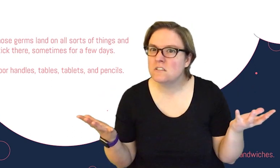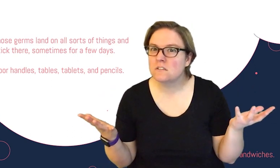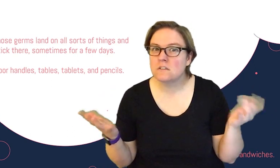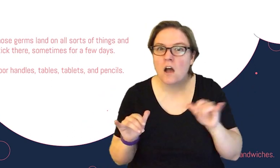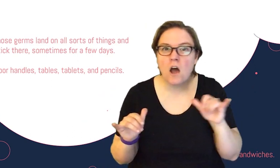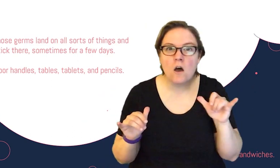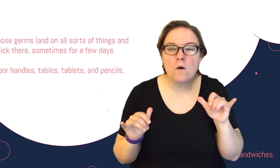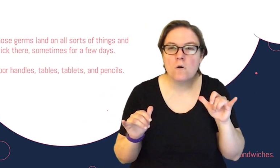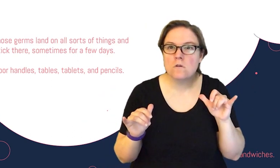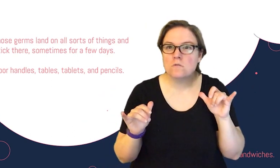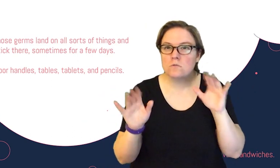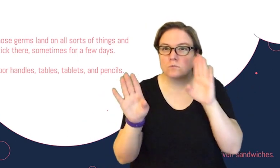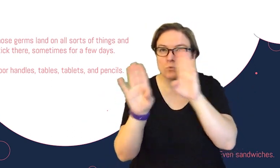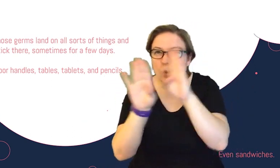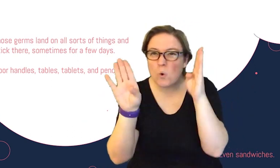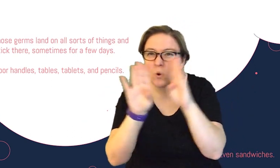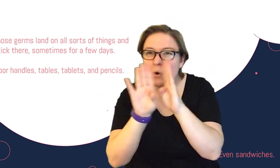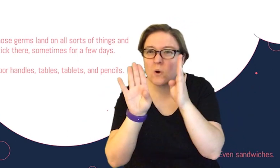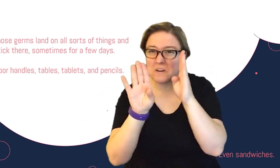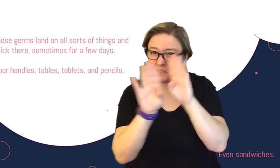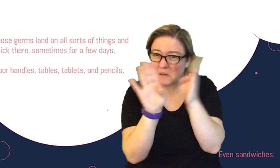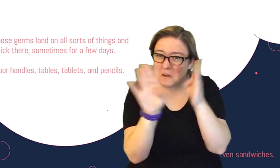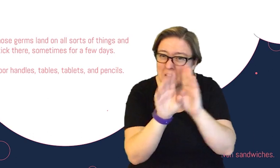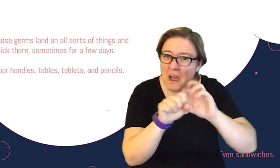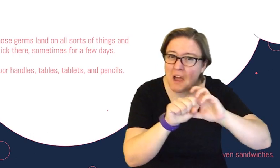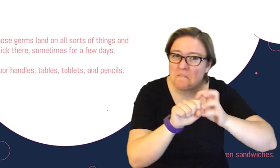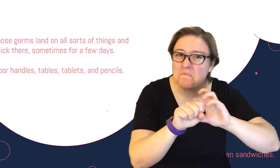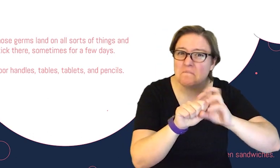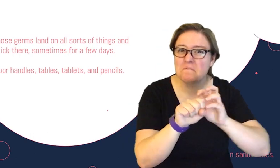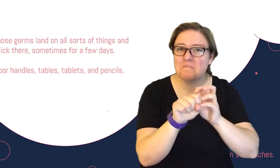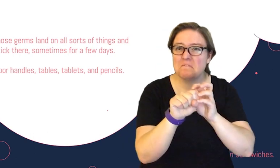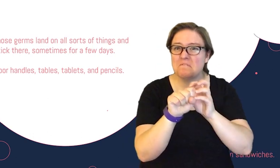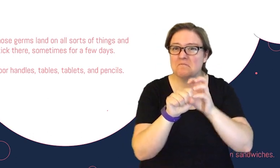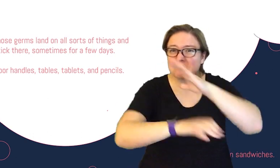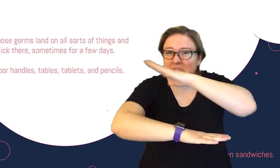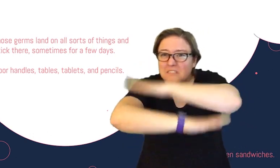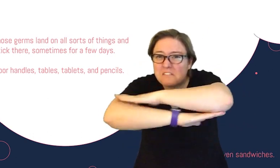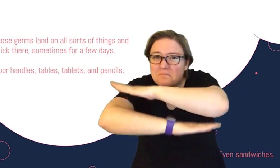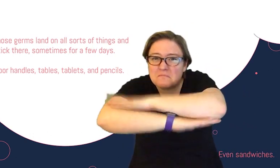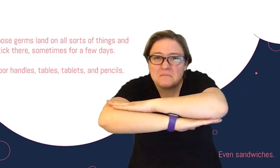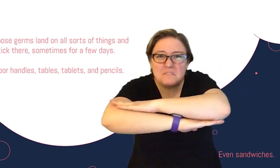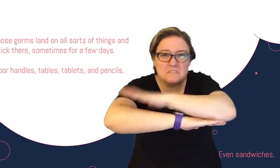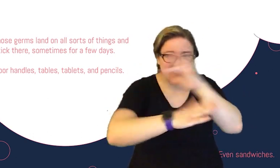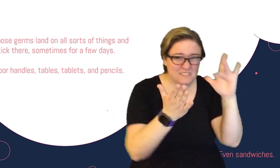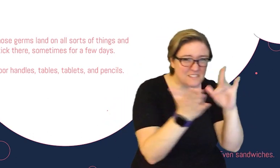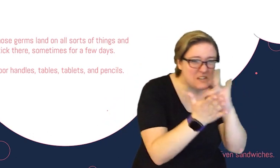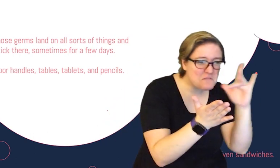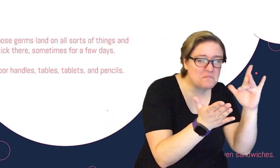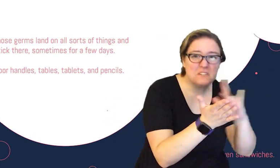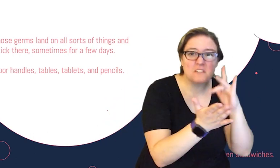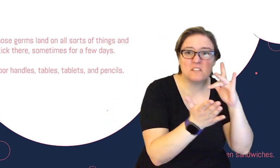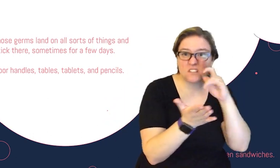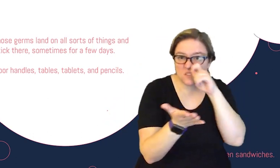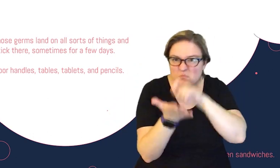It touches everything like door handles, tables, tablets,